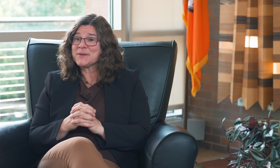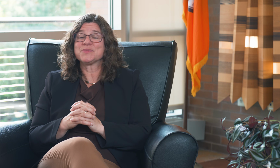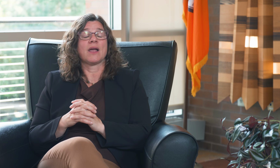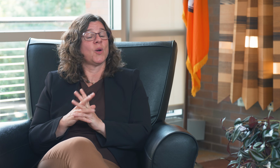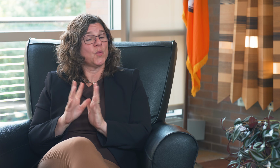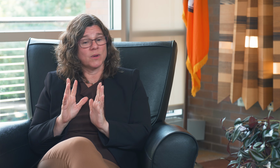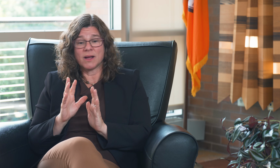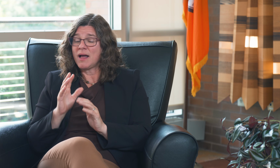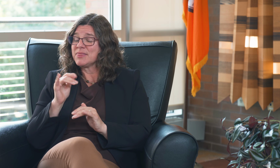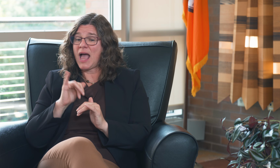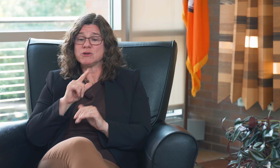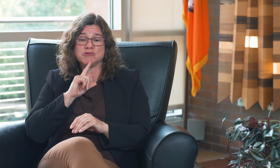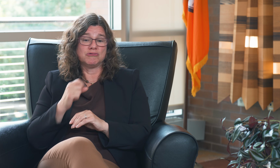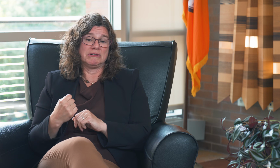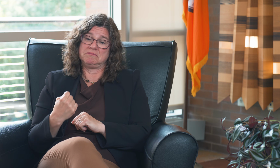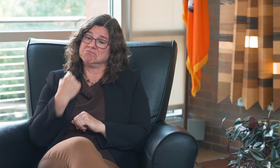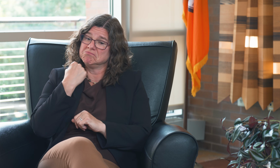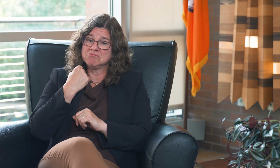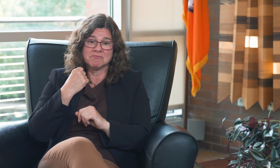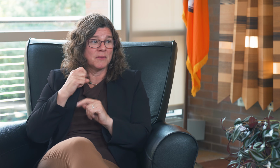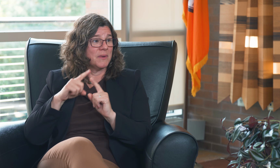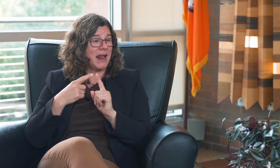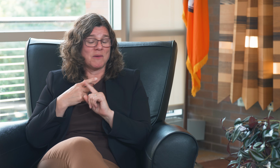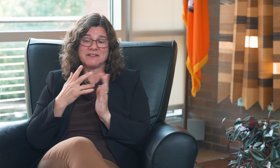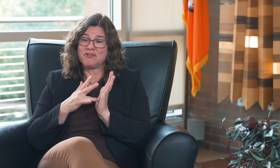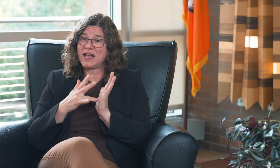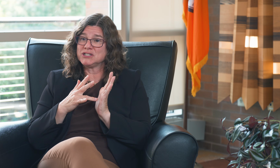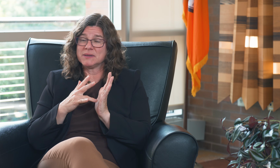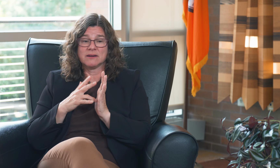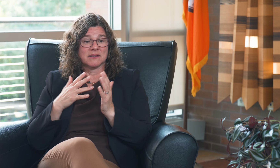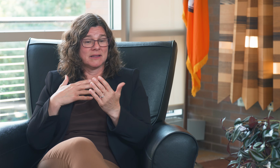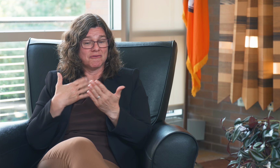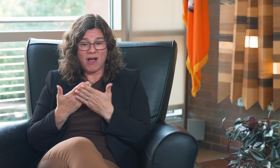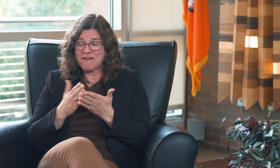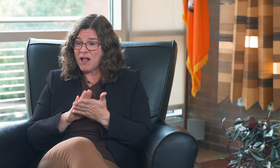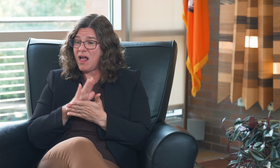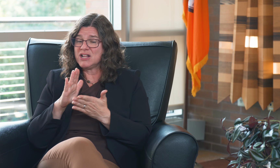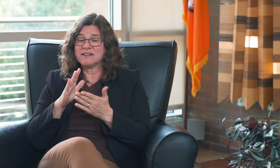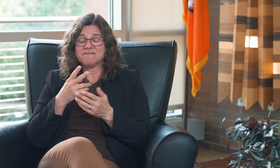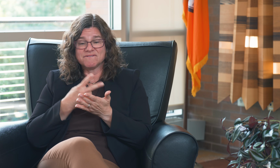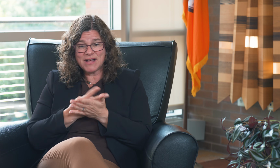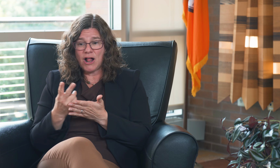Yeah. And that really just punched me in the face.